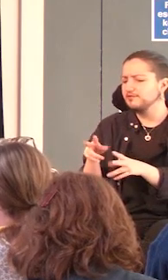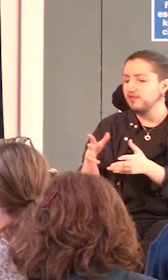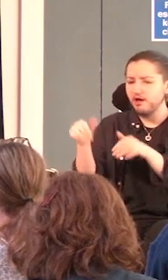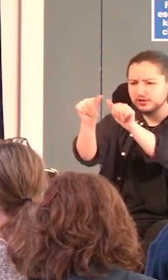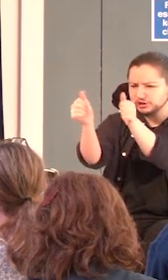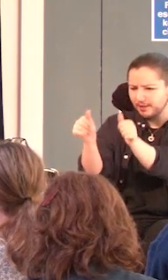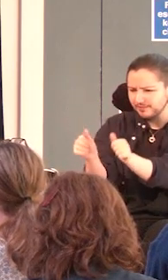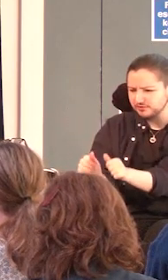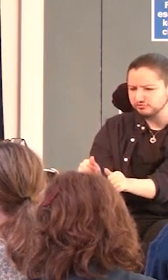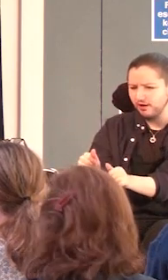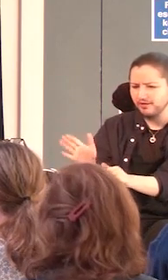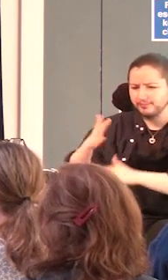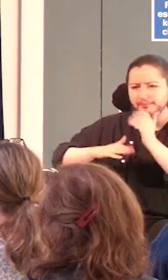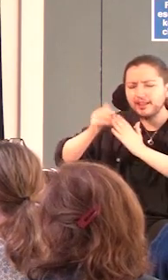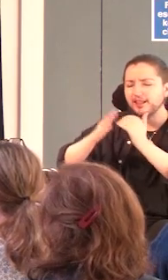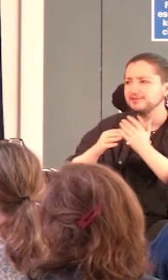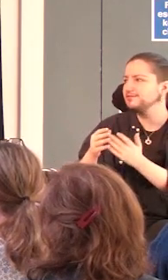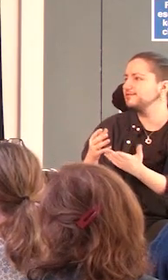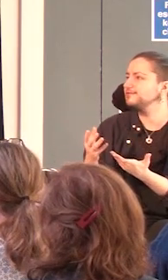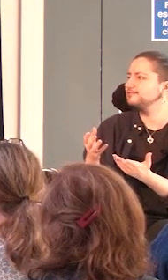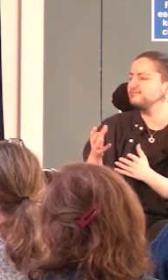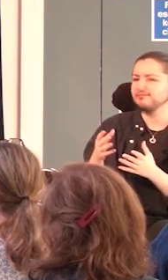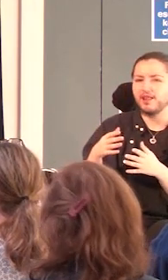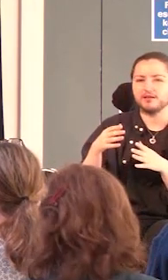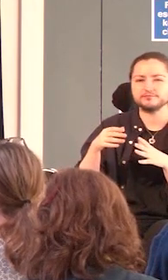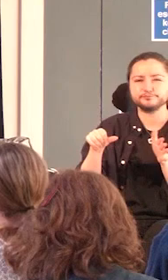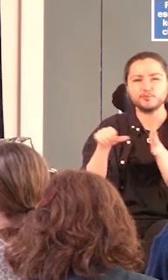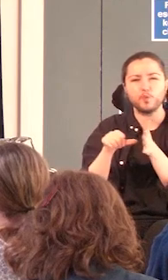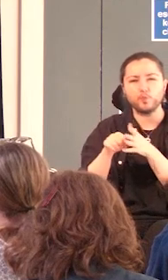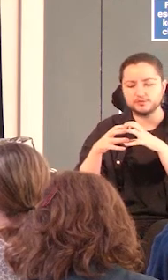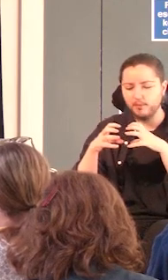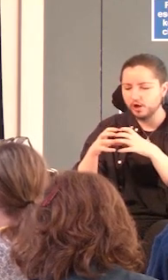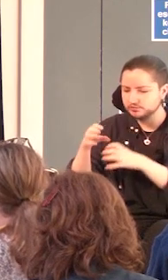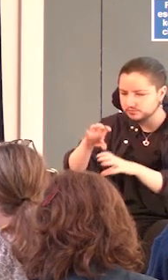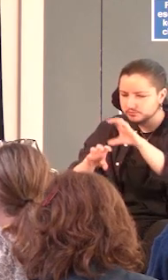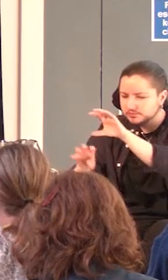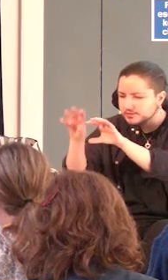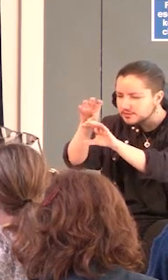this model that they've built, these beautiful little wooden blocks that been stacked in such a particular way to